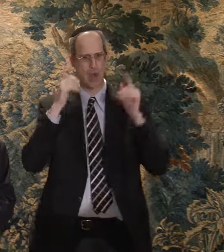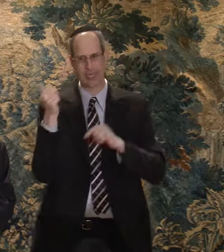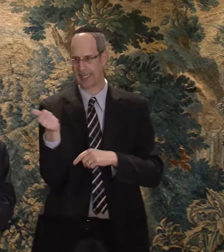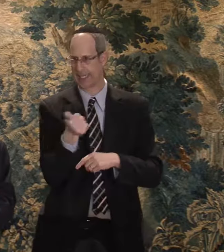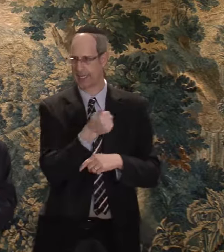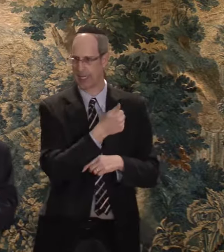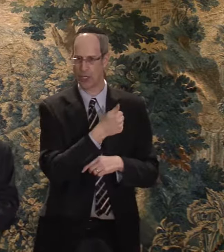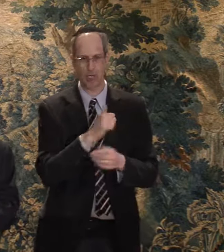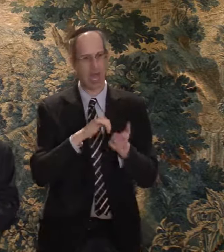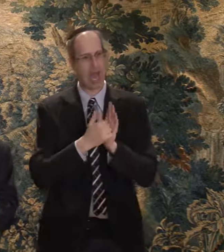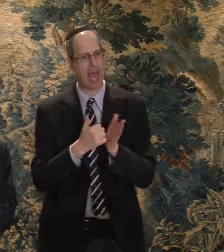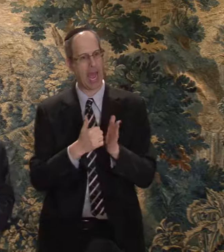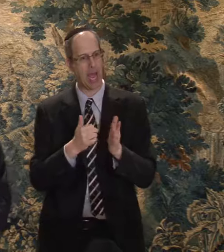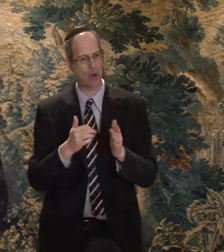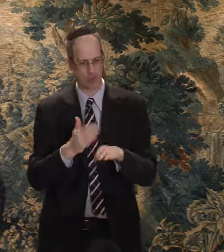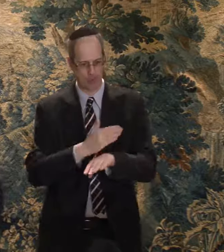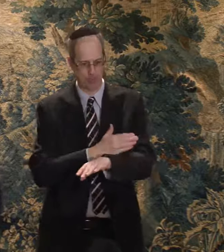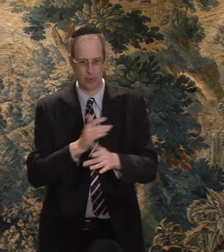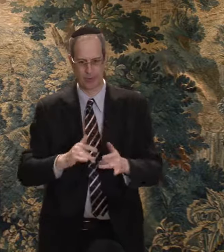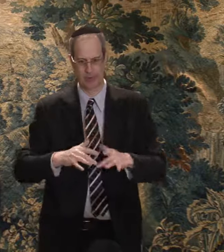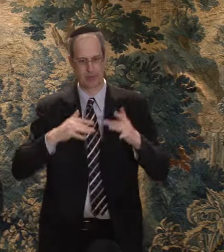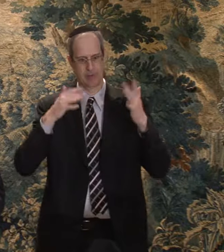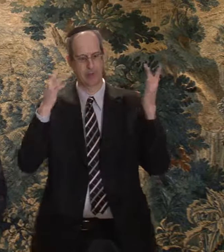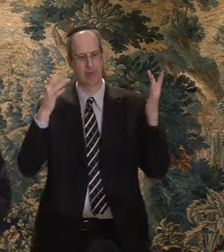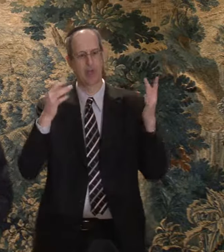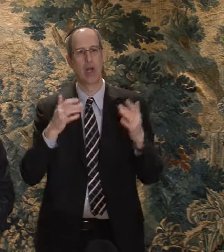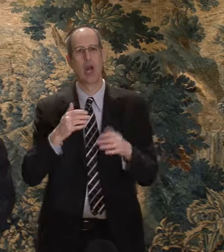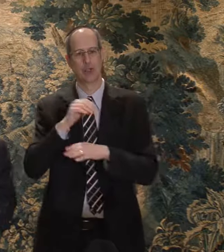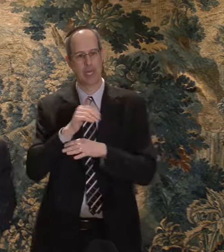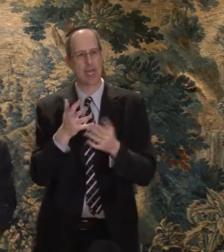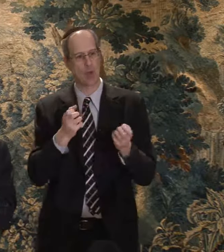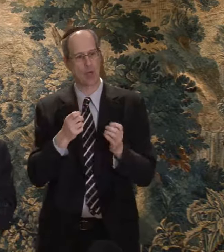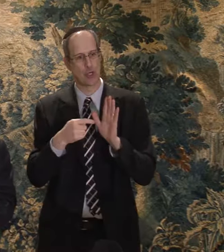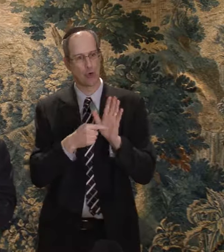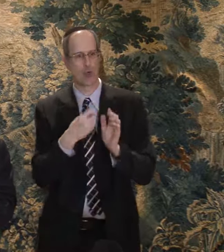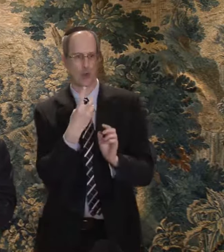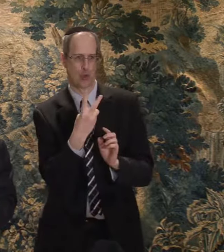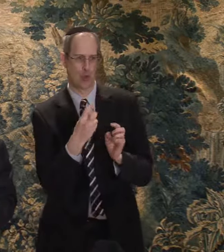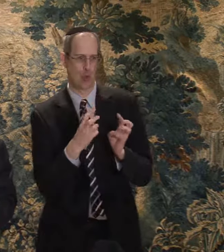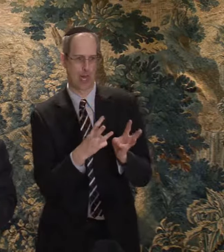how we're gonna do this so tonight I want to show you two ways how every